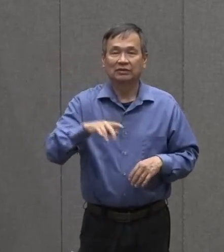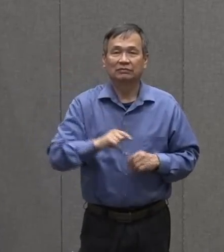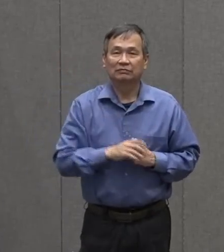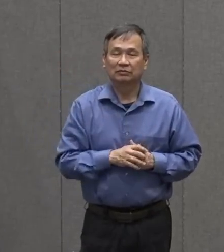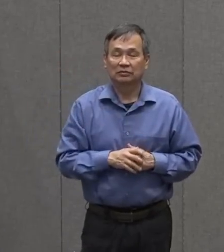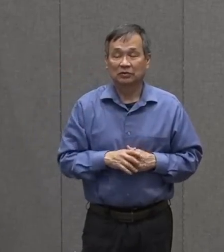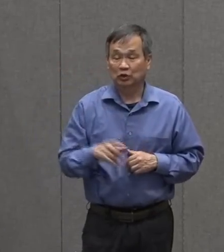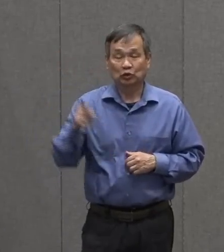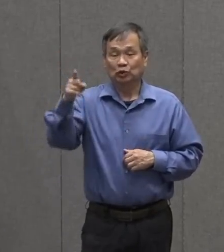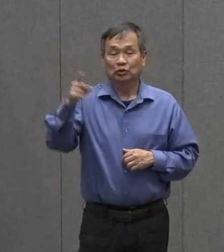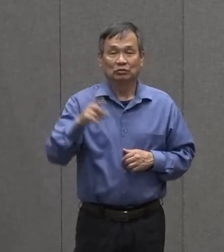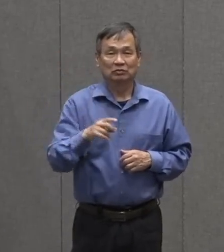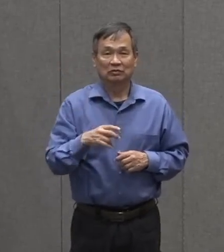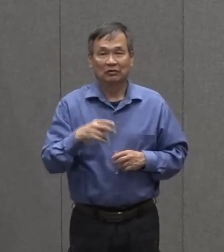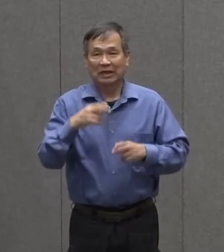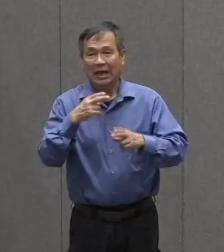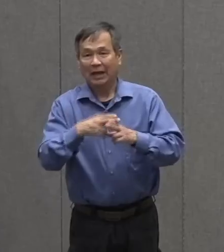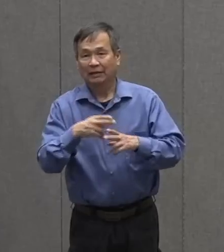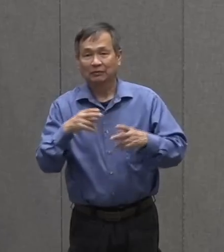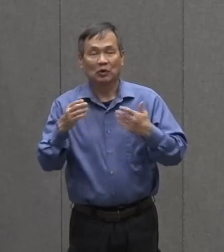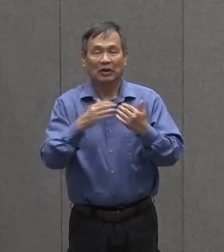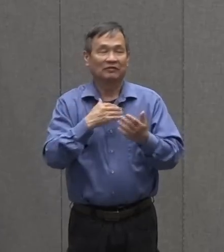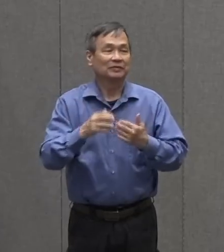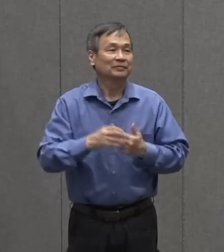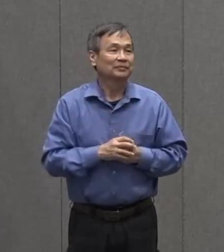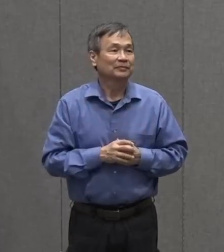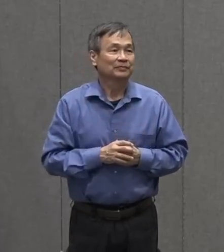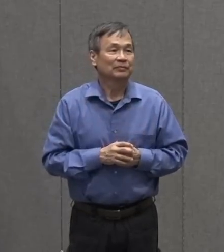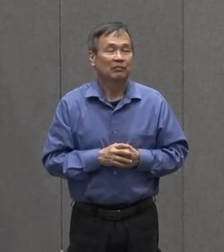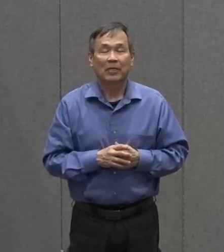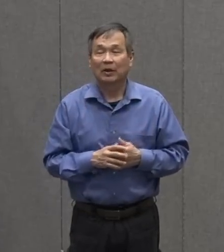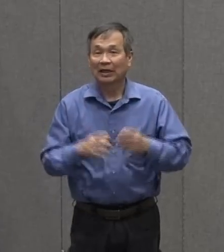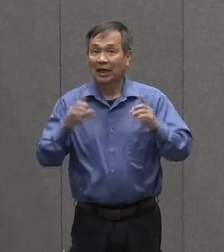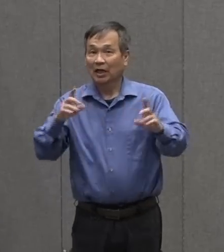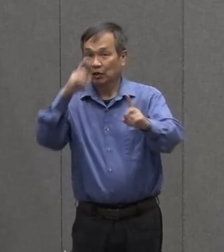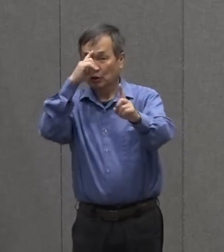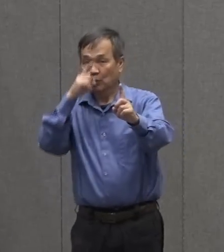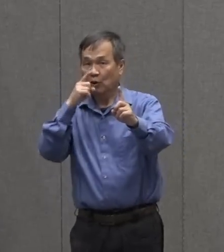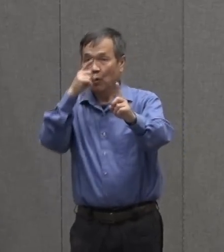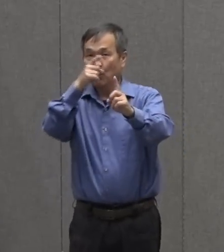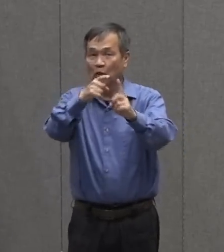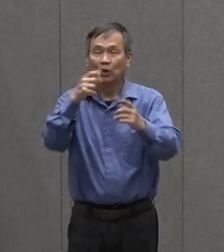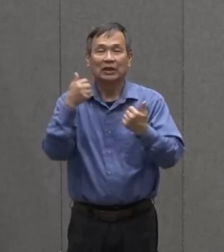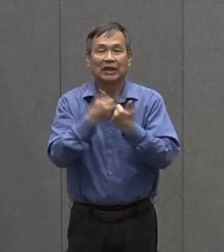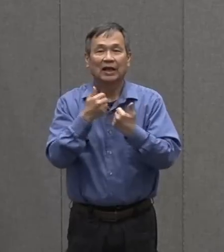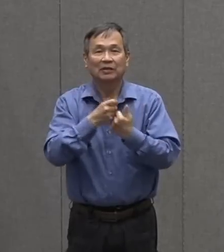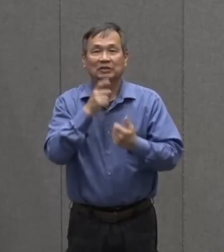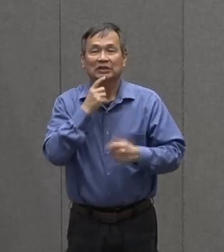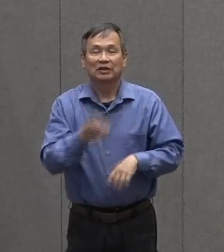or put your name on it if you have the same initial. Alright, the object of this game is to get four in a row,